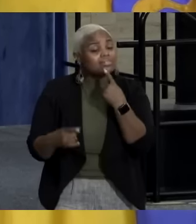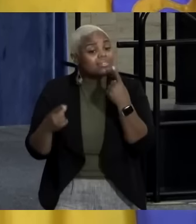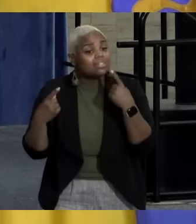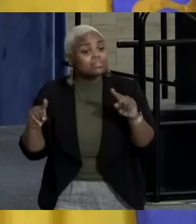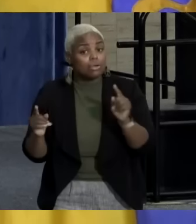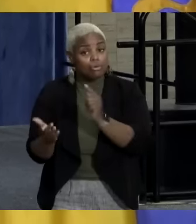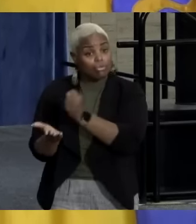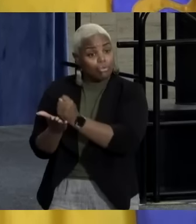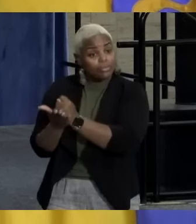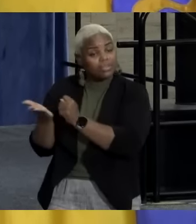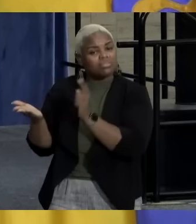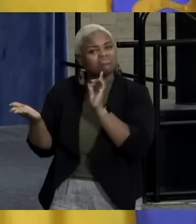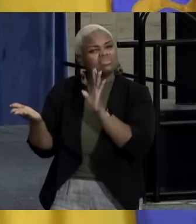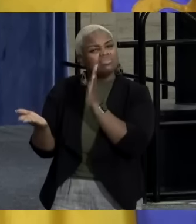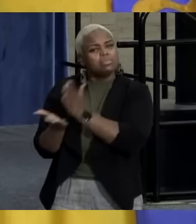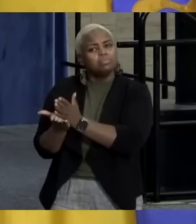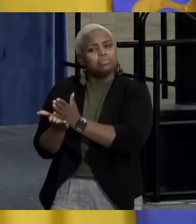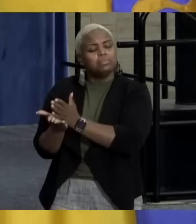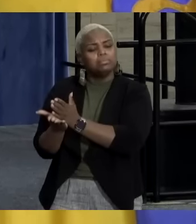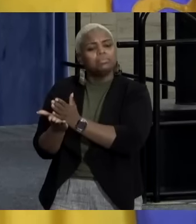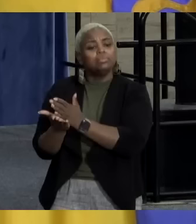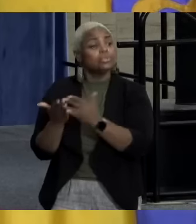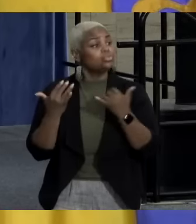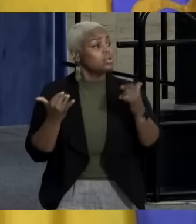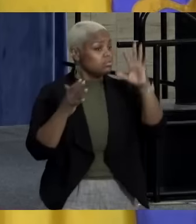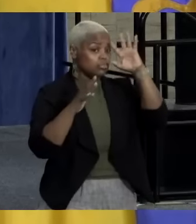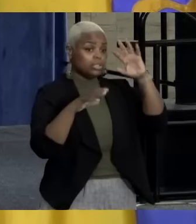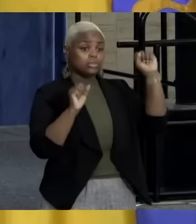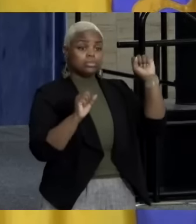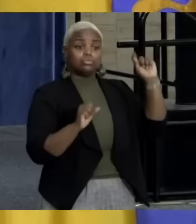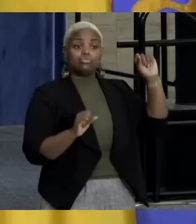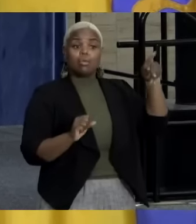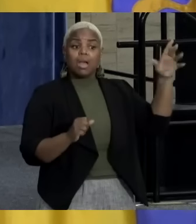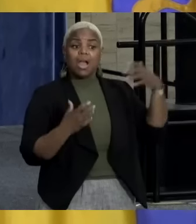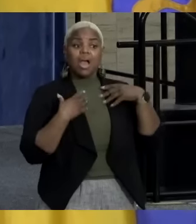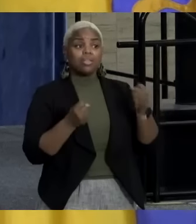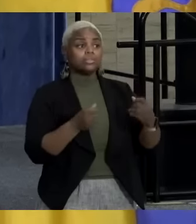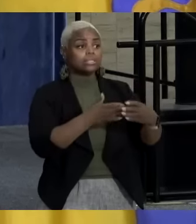But today, thanks to President Trump's bold leadership and unwavering commitment